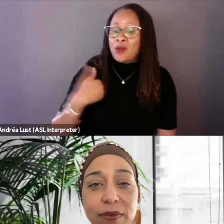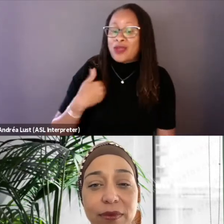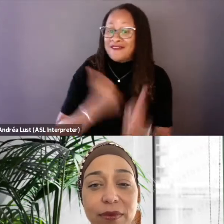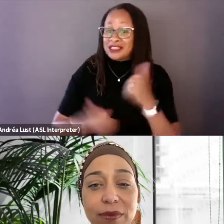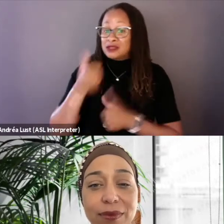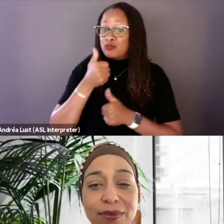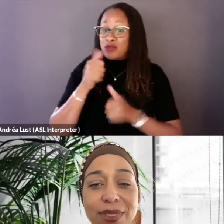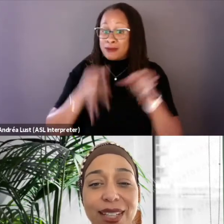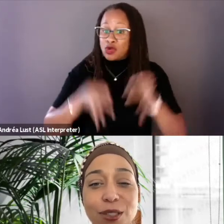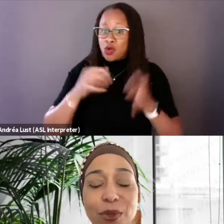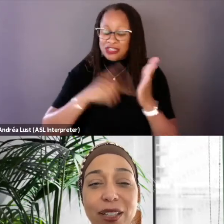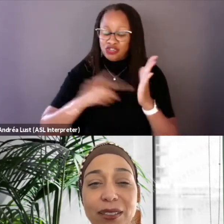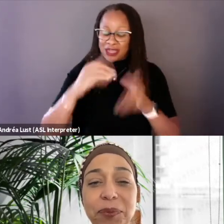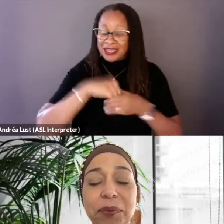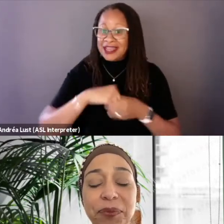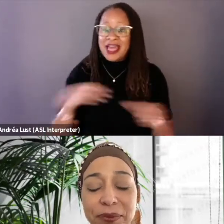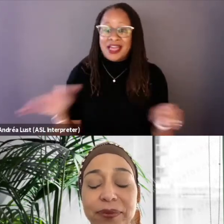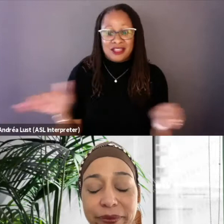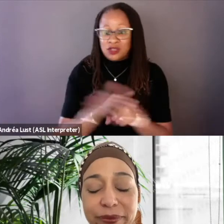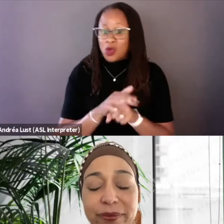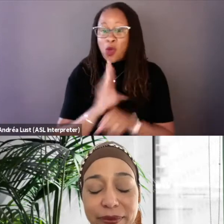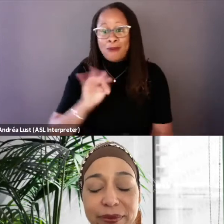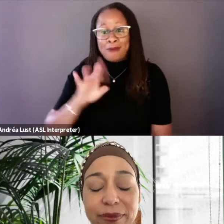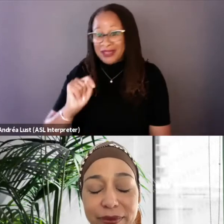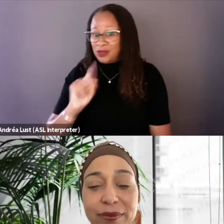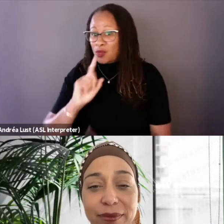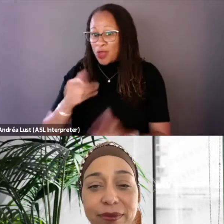which is a whole bit that went through the series, you know, that we ended up not doing,